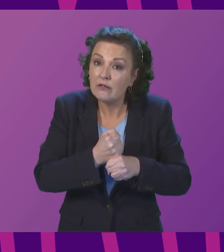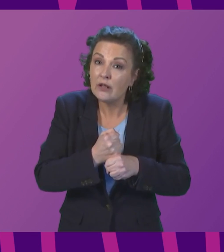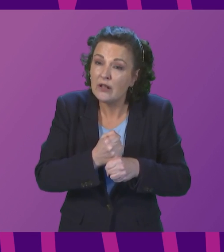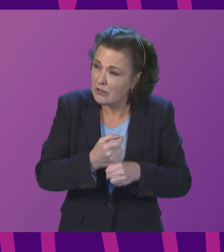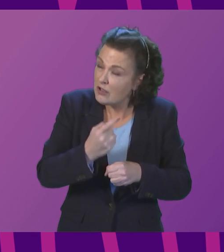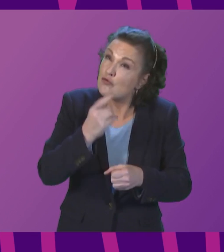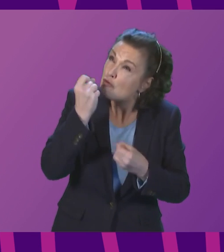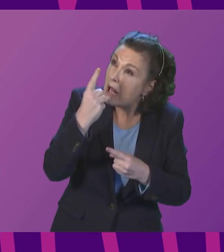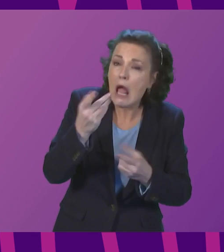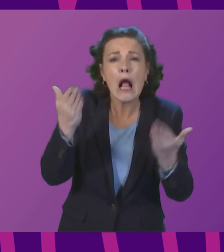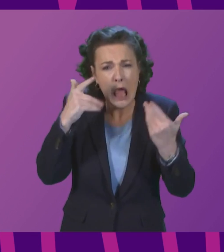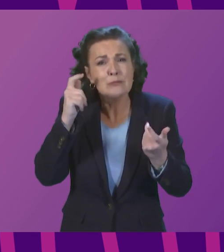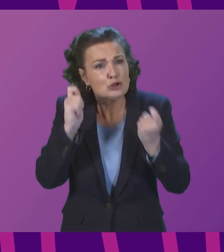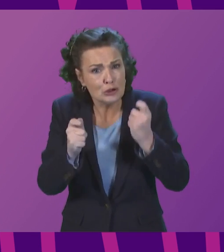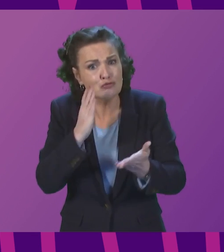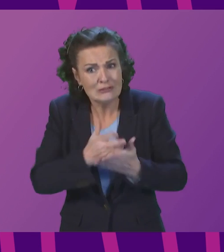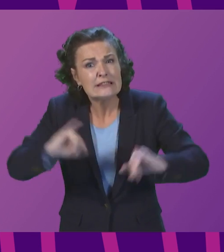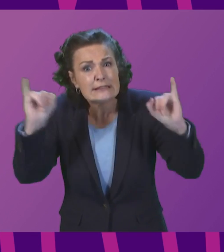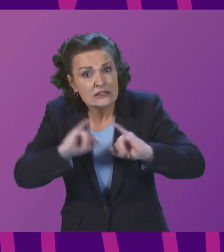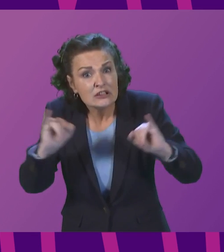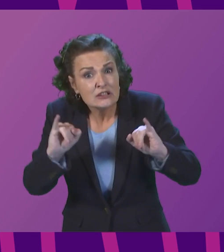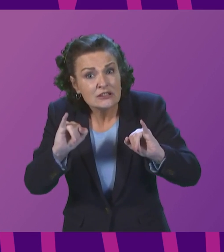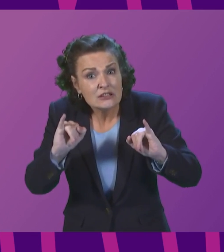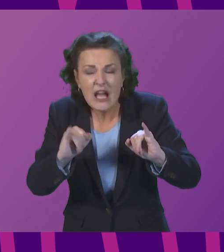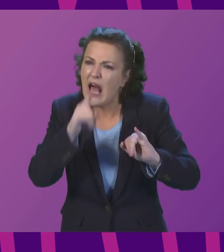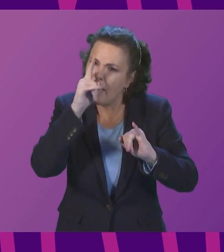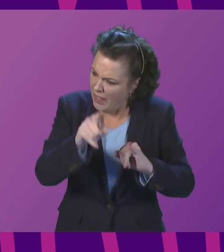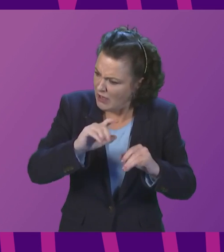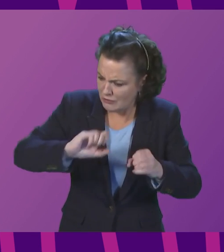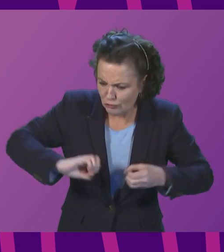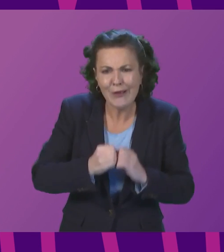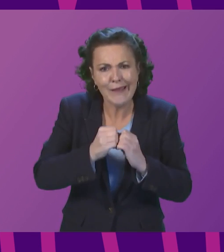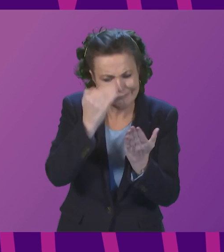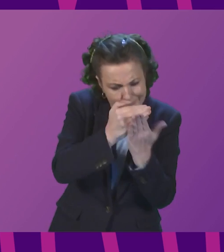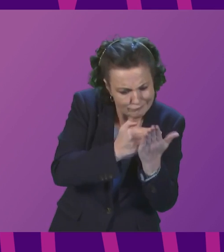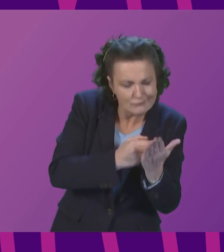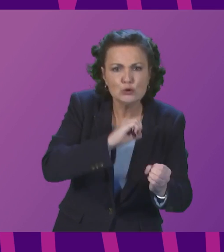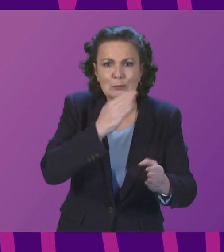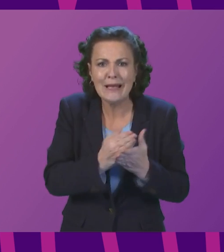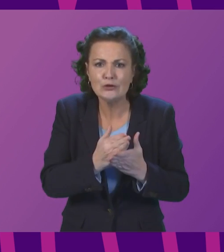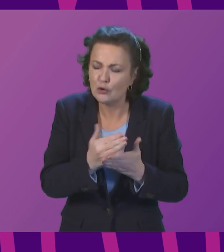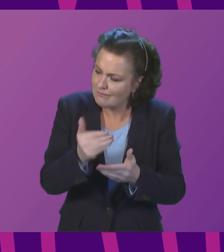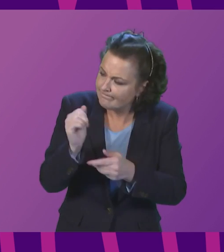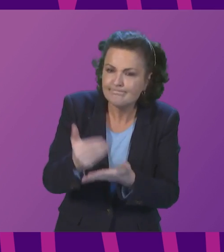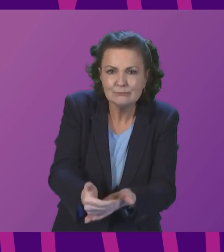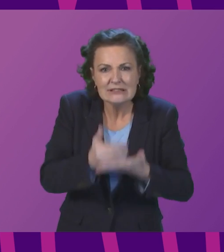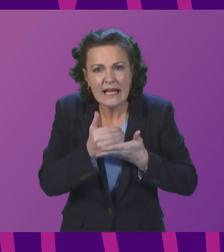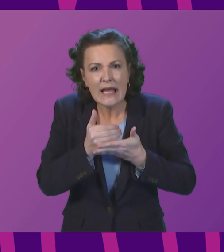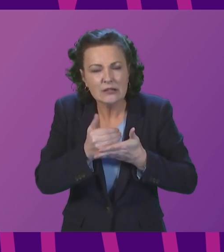strategy to save Scotland’s iconic species and protect biodiversity and rural jobs and livelihoods?